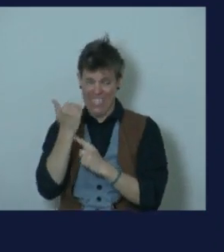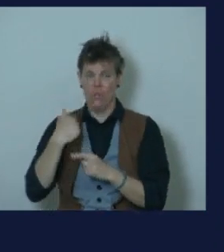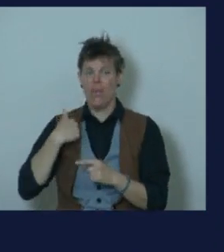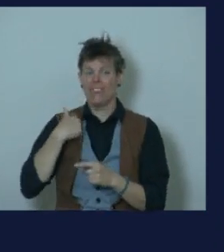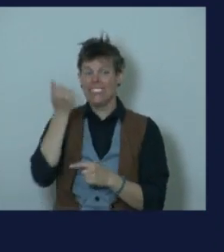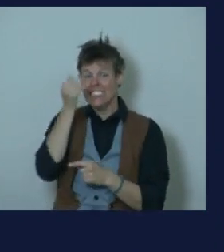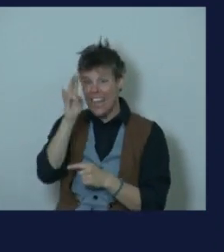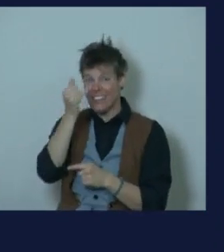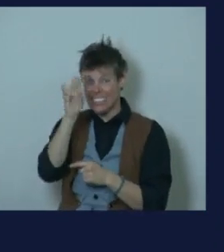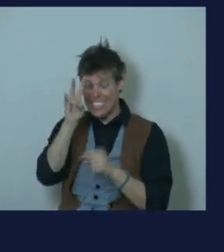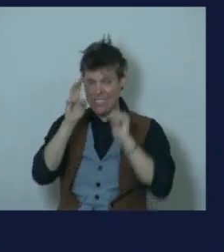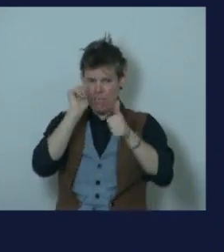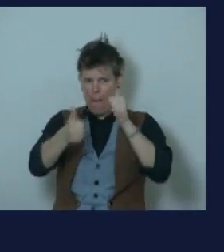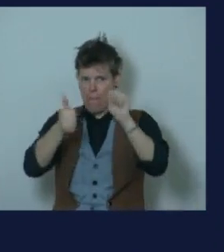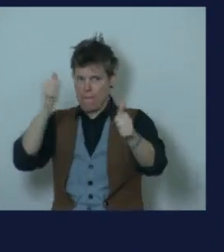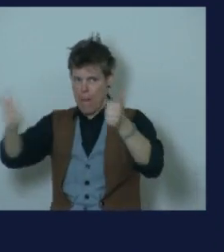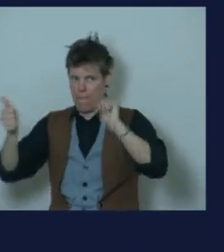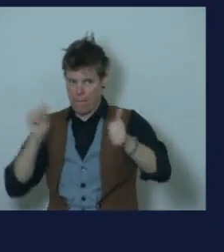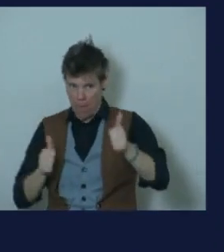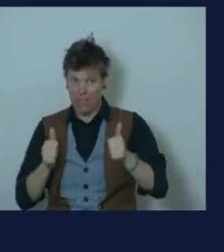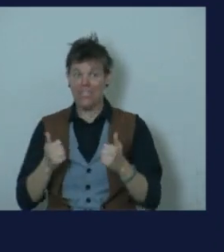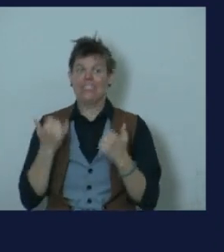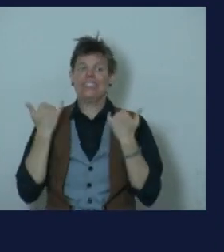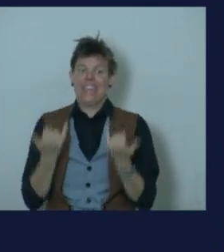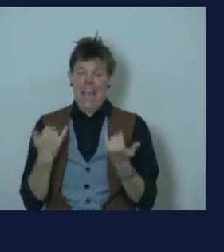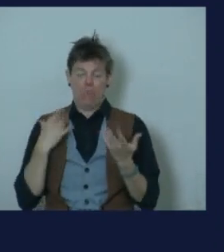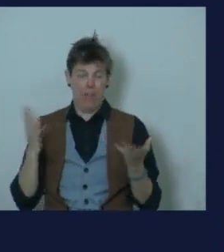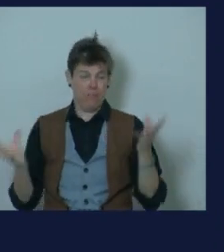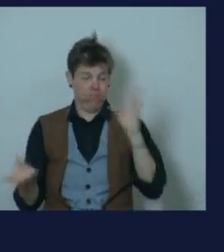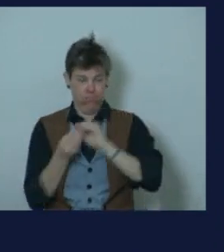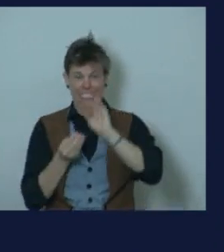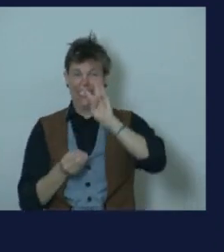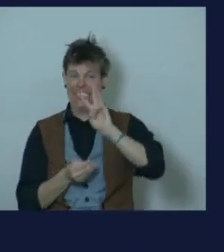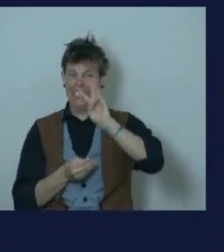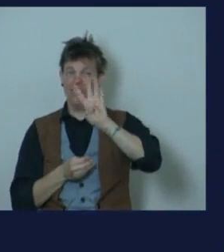ON MARCH 15, WE ONLY HAD SEVEN SITES STATEWIDE.